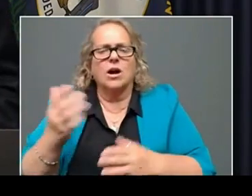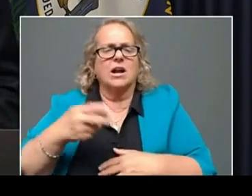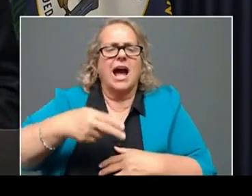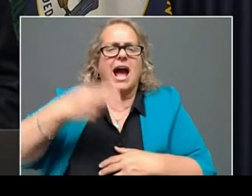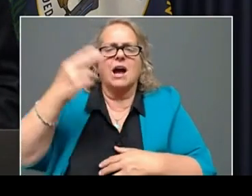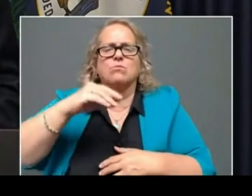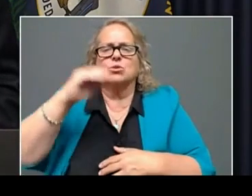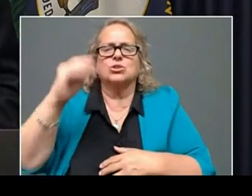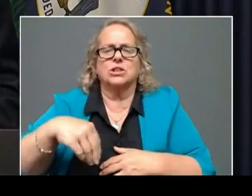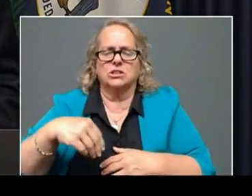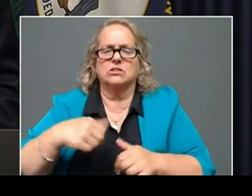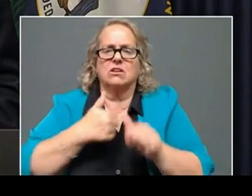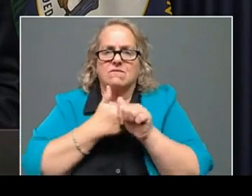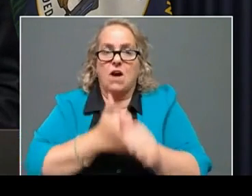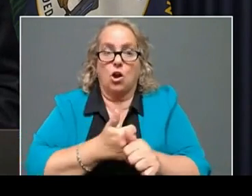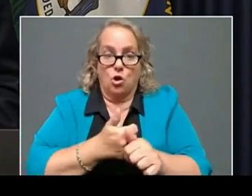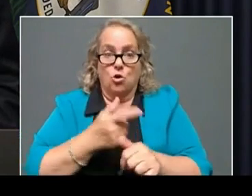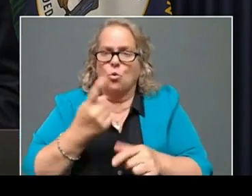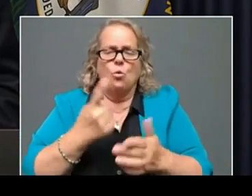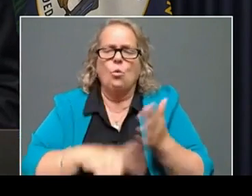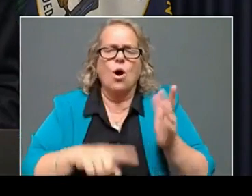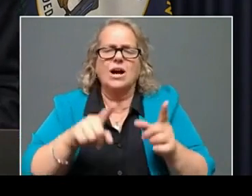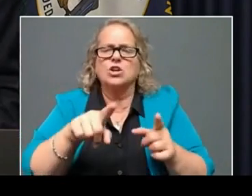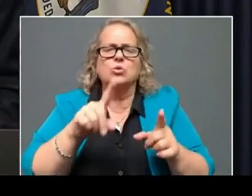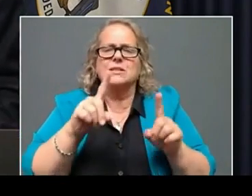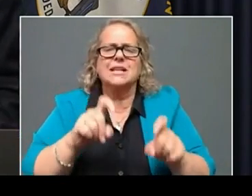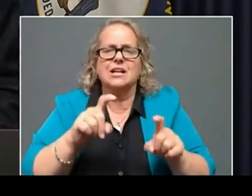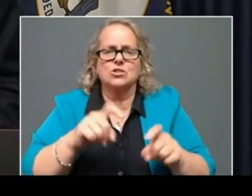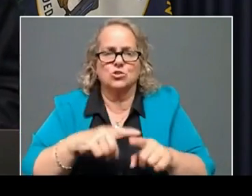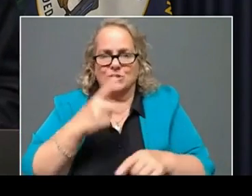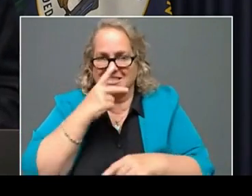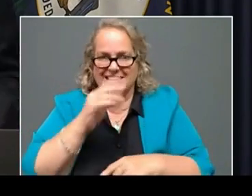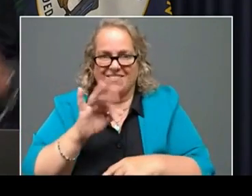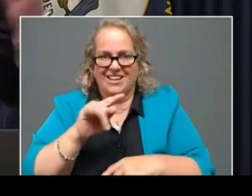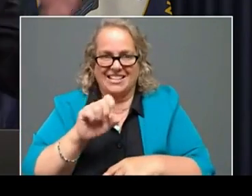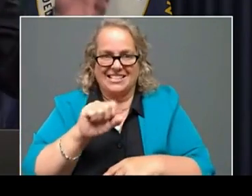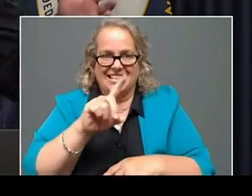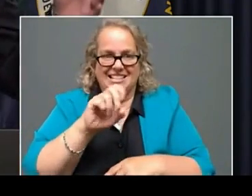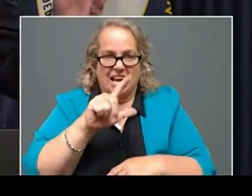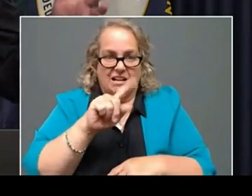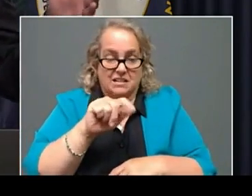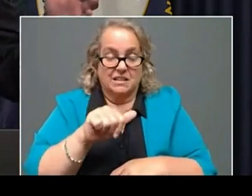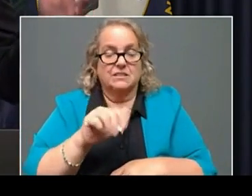Delta. Where will that? I mean, a very small percent of all of our overall